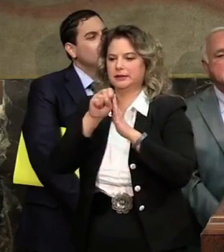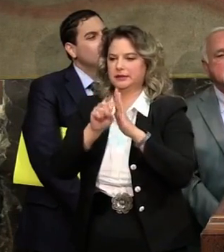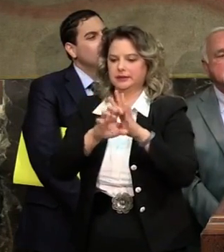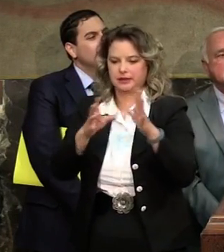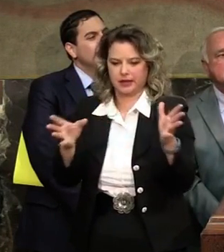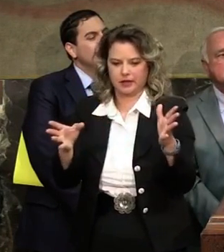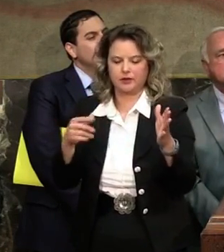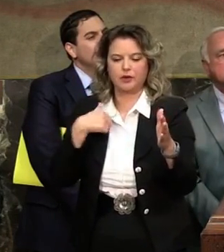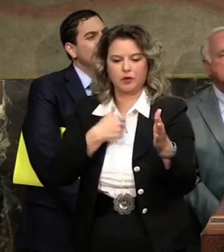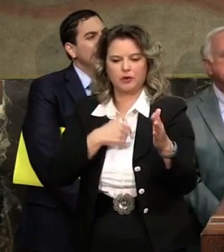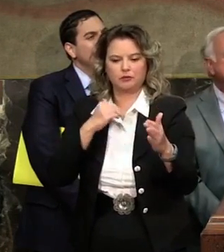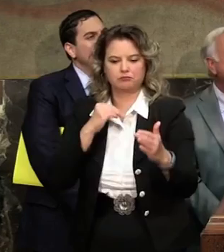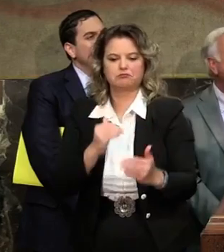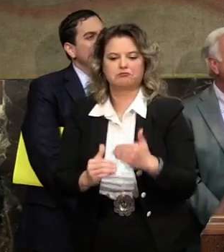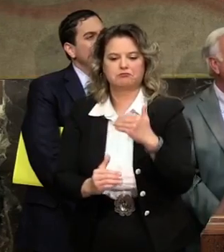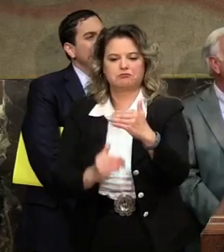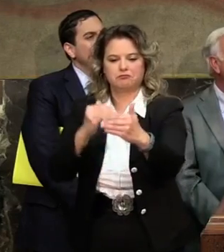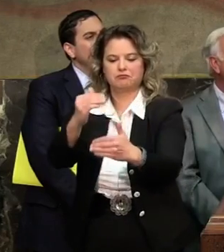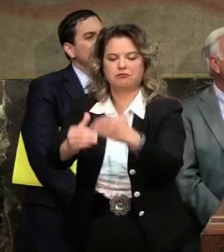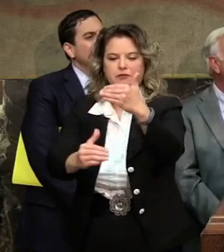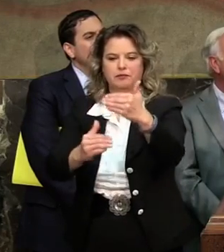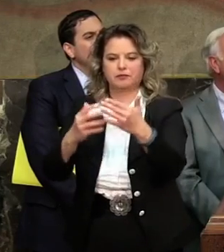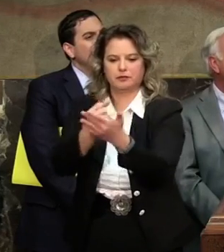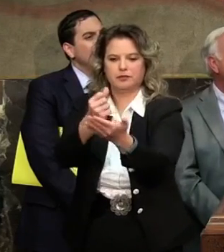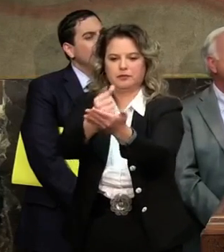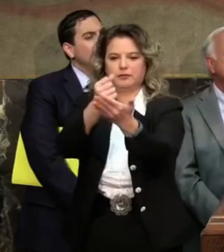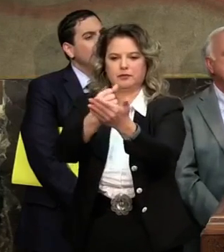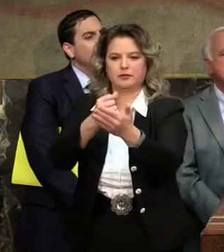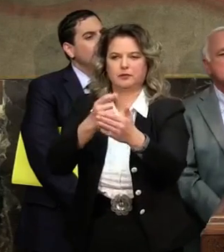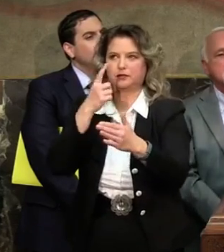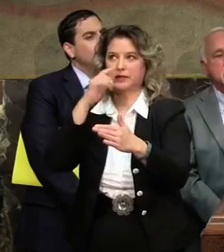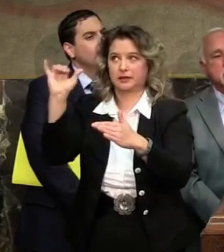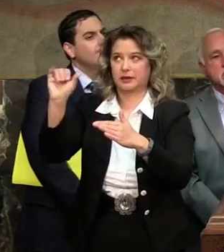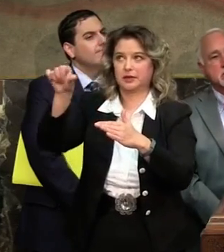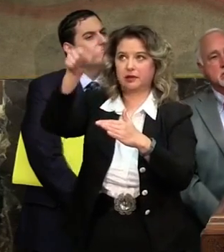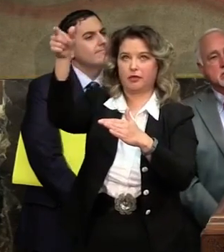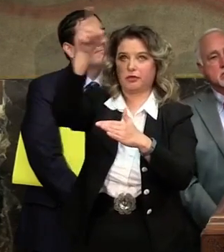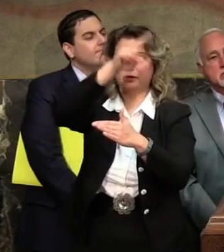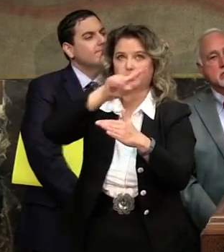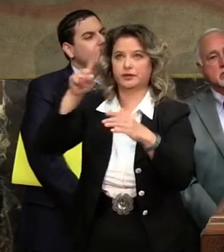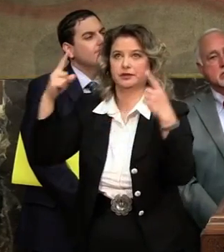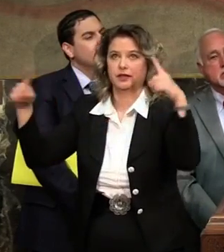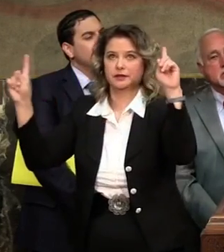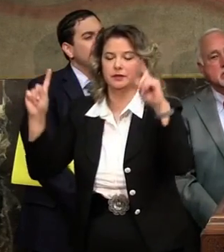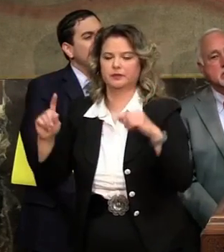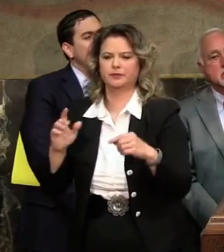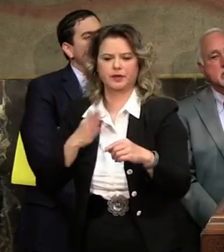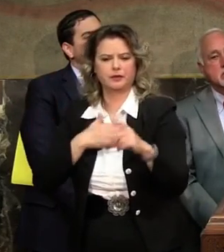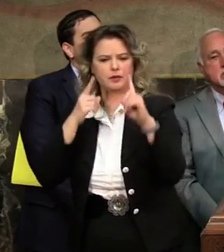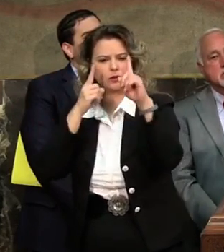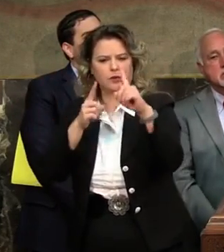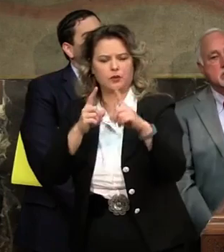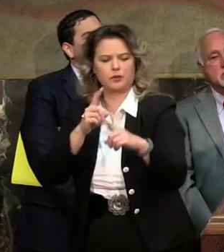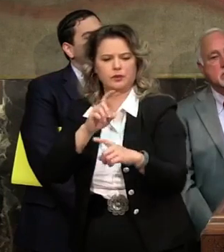do what others have done successfully and as the goal of a sheriff to reduce crime to have a safe community to